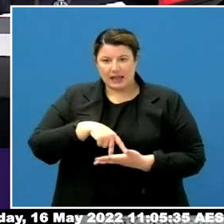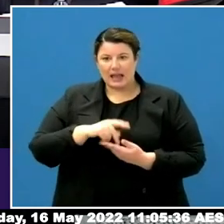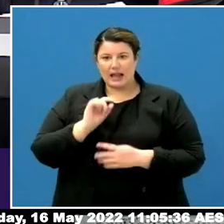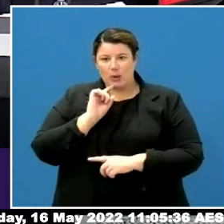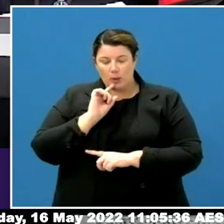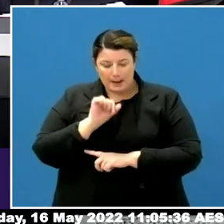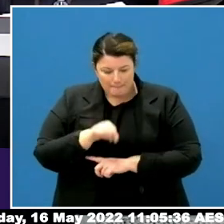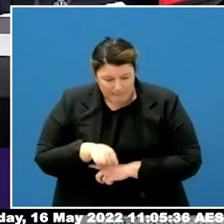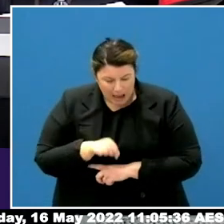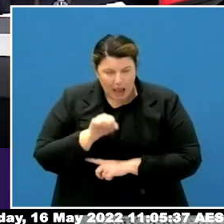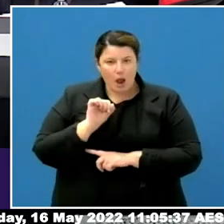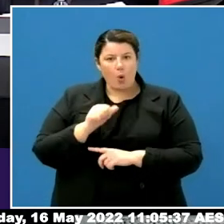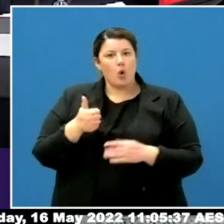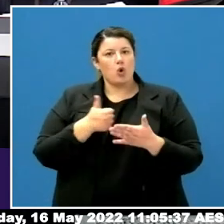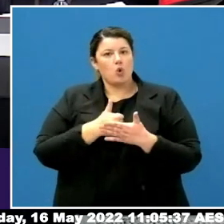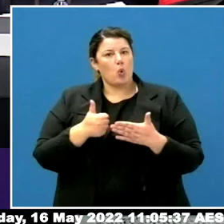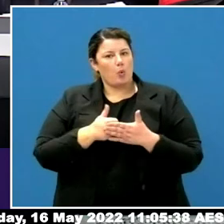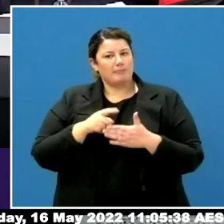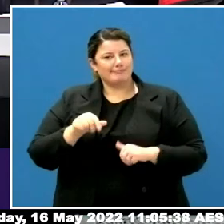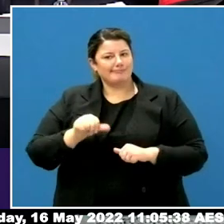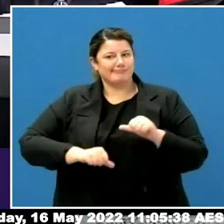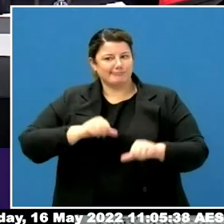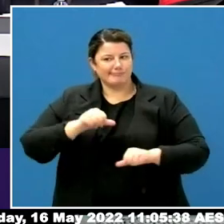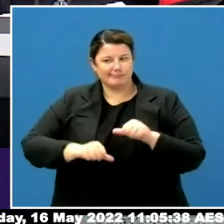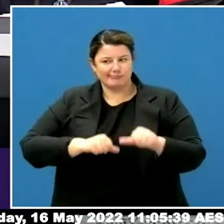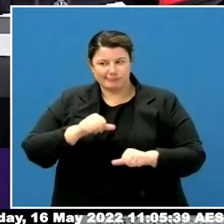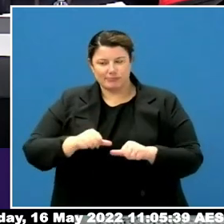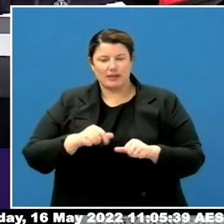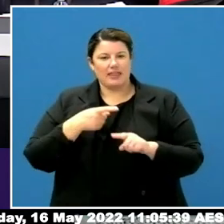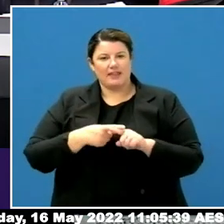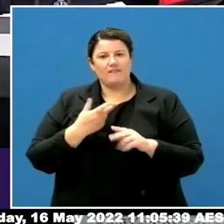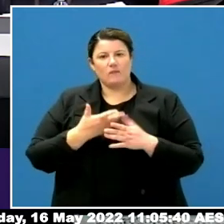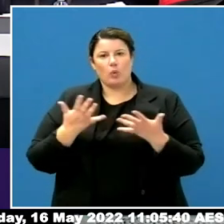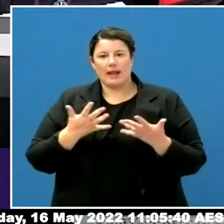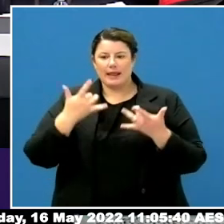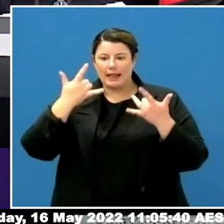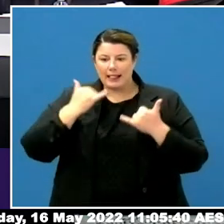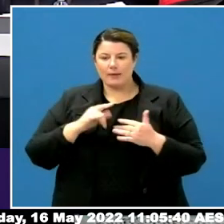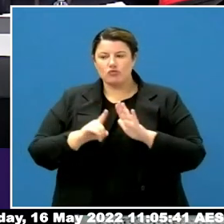That usually induces the legal representatives who are present to, if they